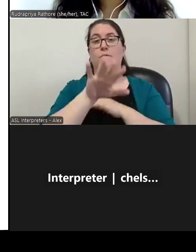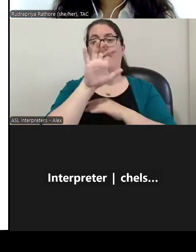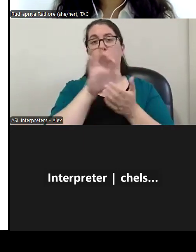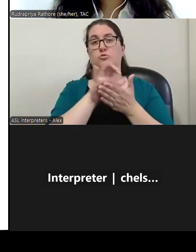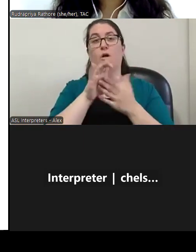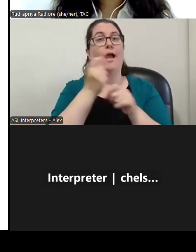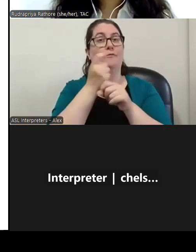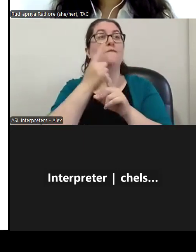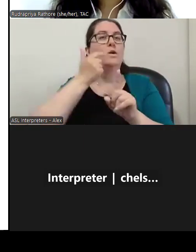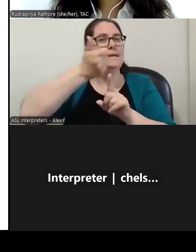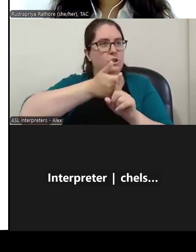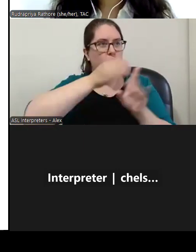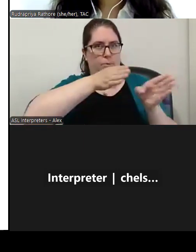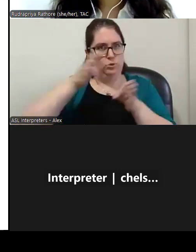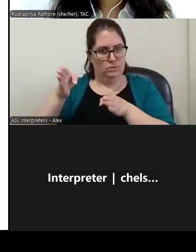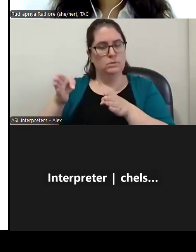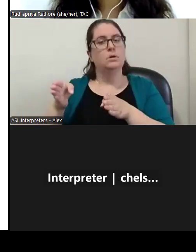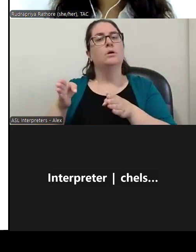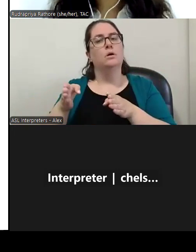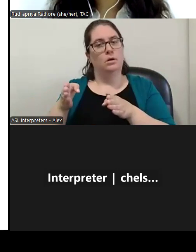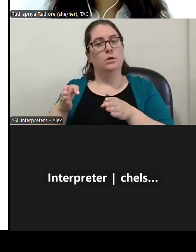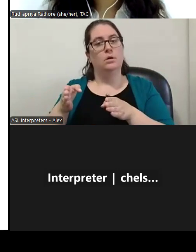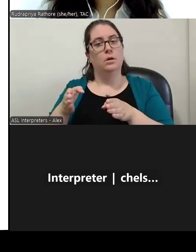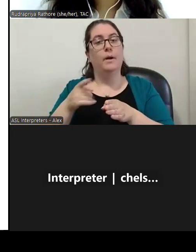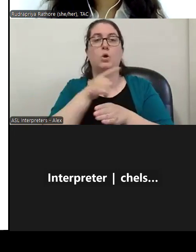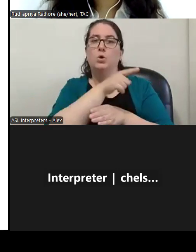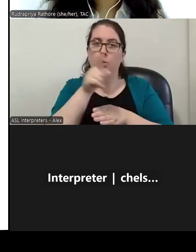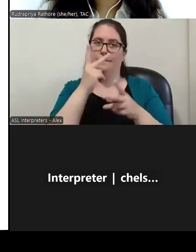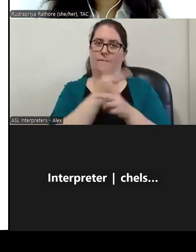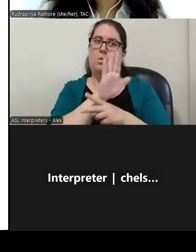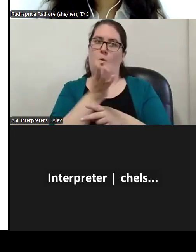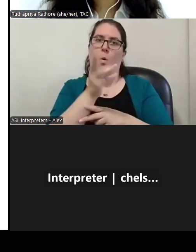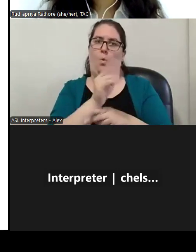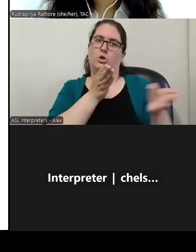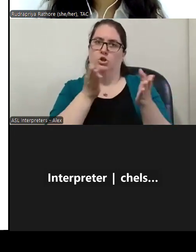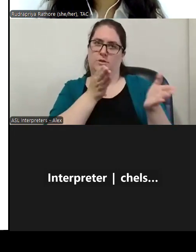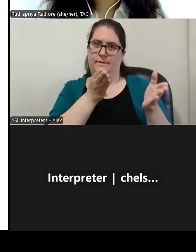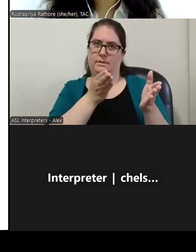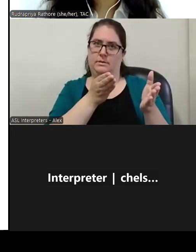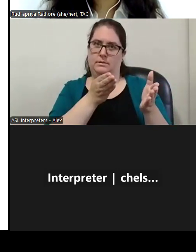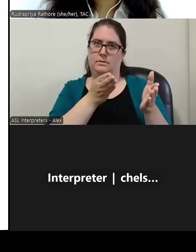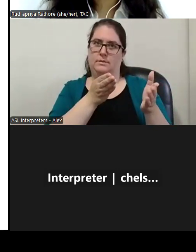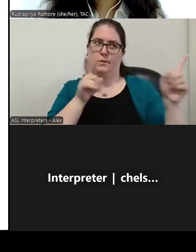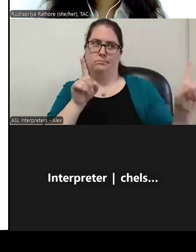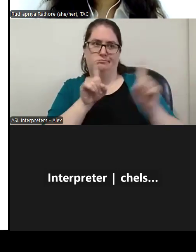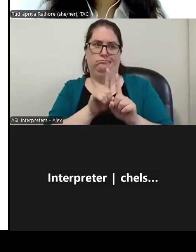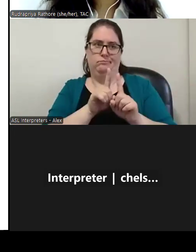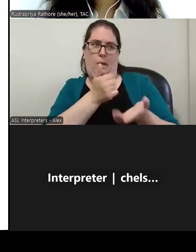per applicant and you must find your own service provider to help you with the application uh the